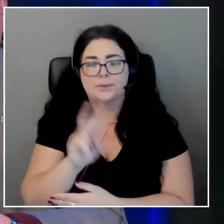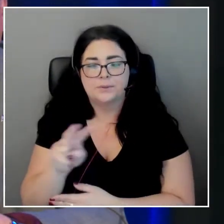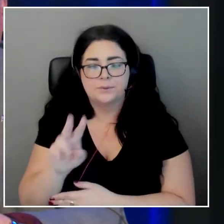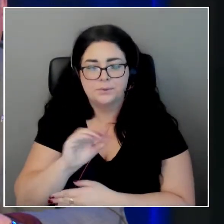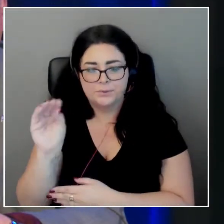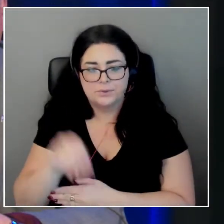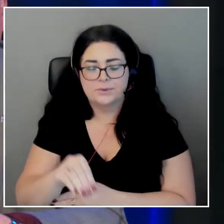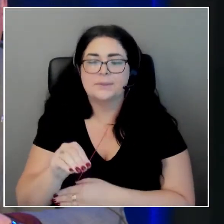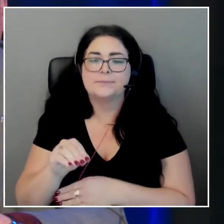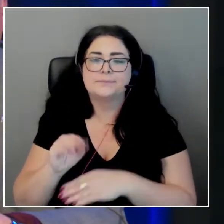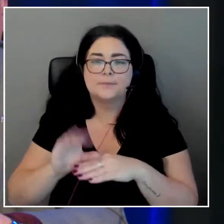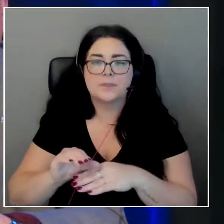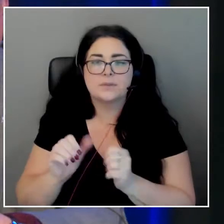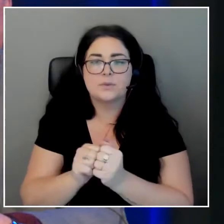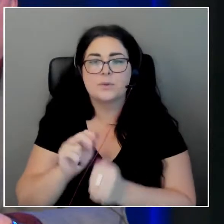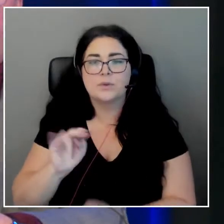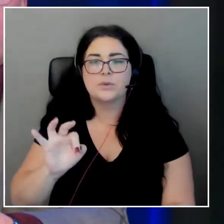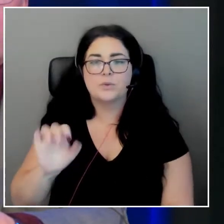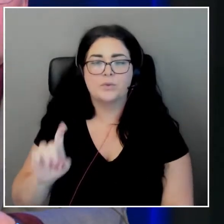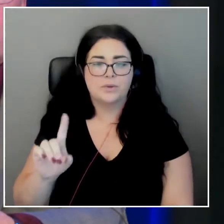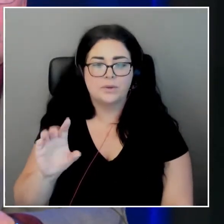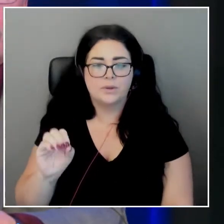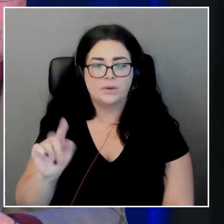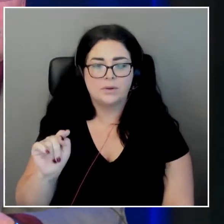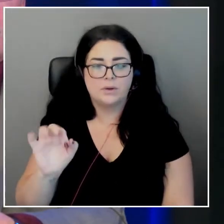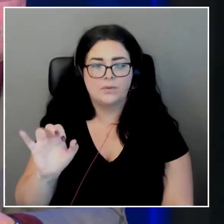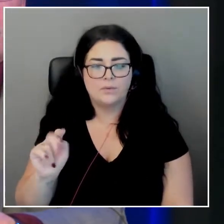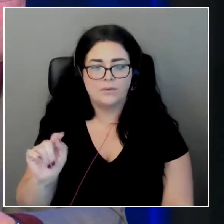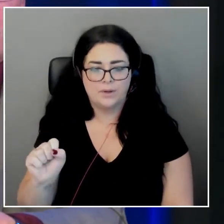As a critical element of the Canadian supply chain infrastructure,